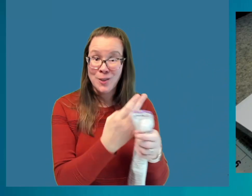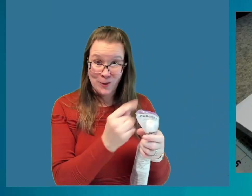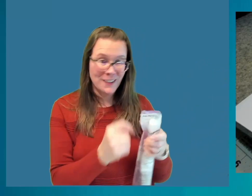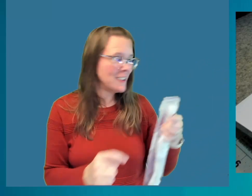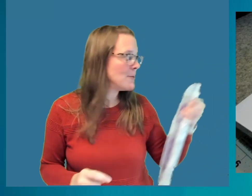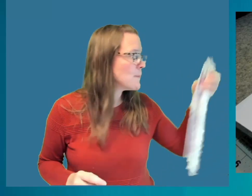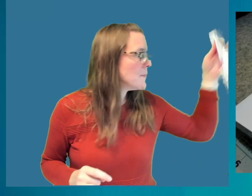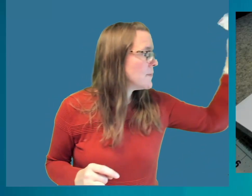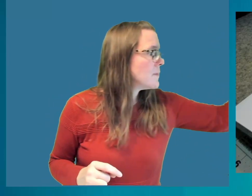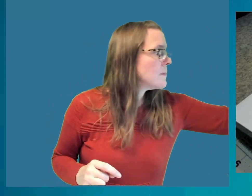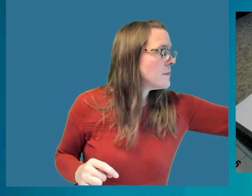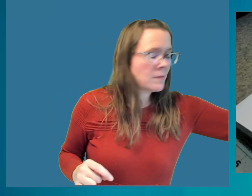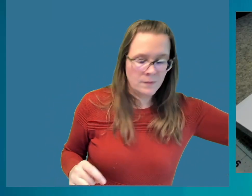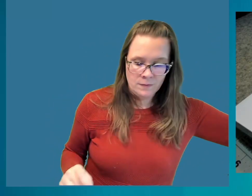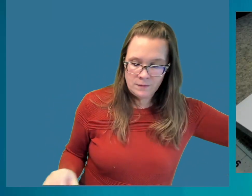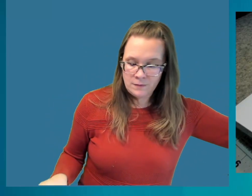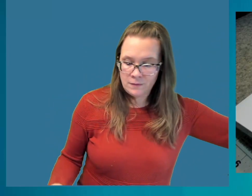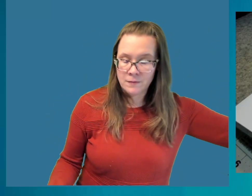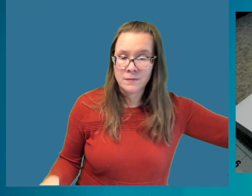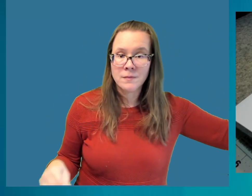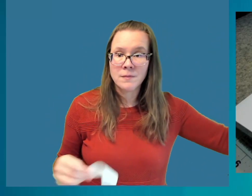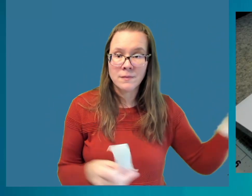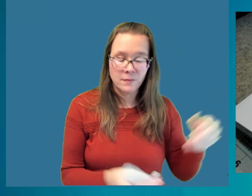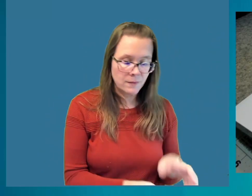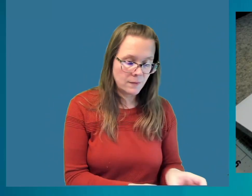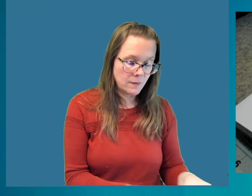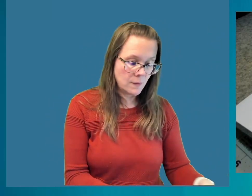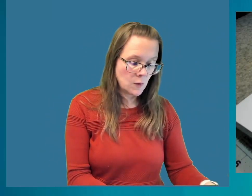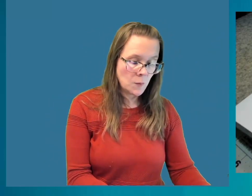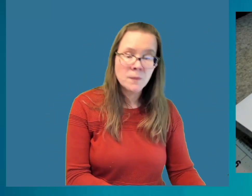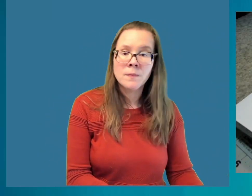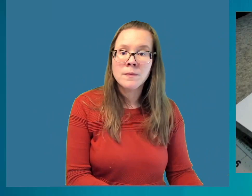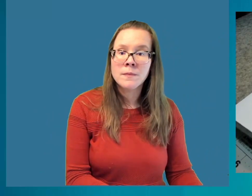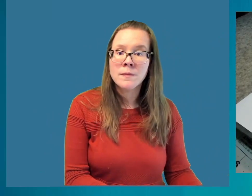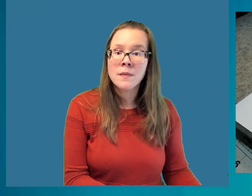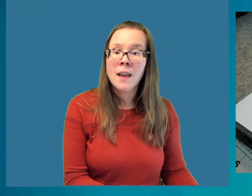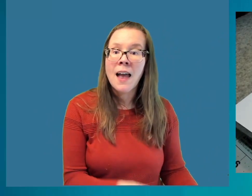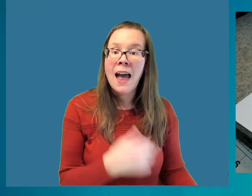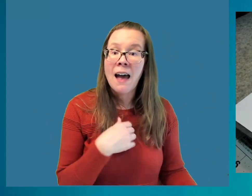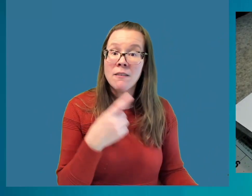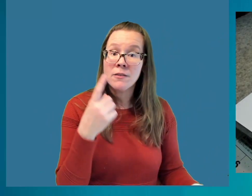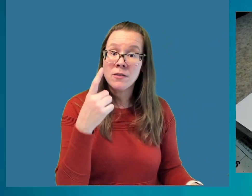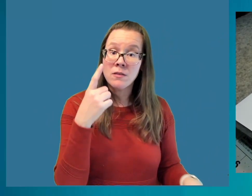so that is what I'm using today. But it doesn't have to be heat 'n bond lite.